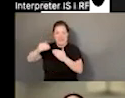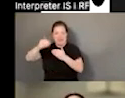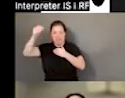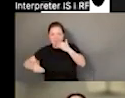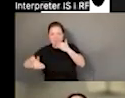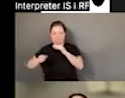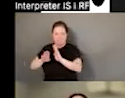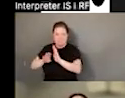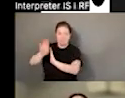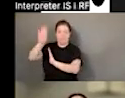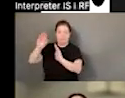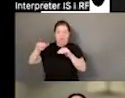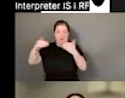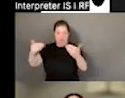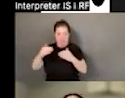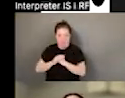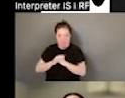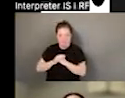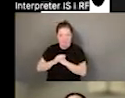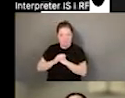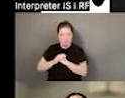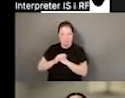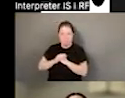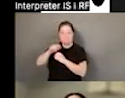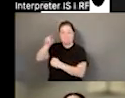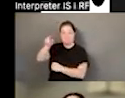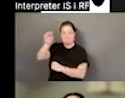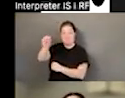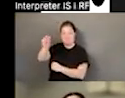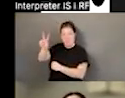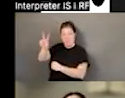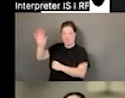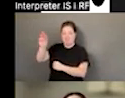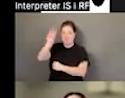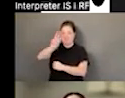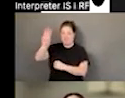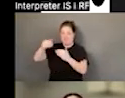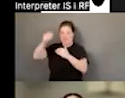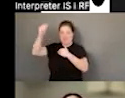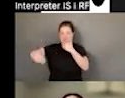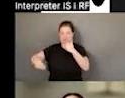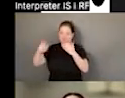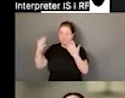website that it covers both Social Security and also employment benefits.